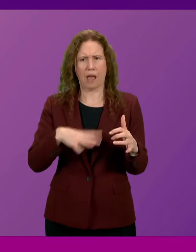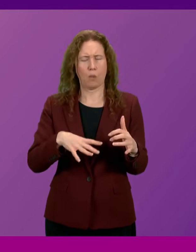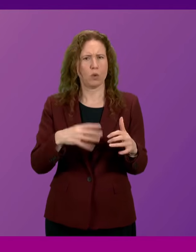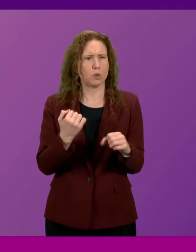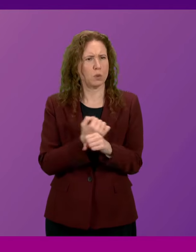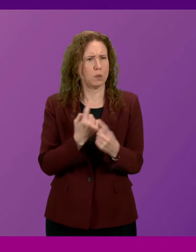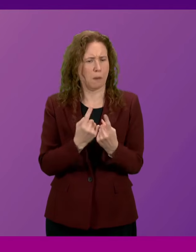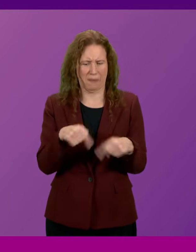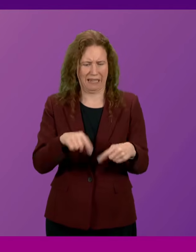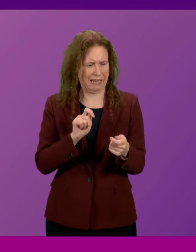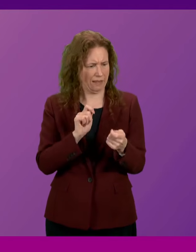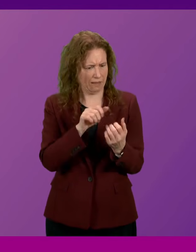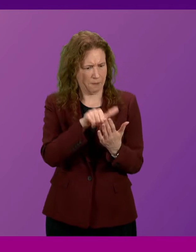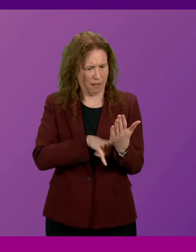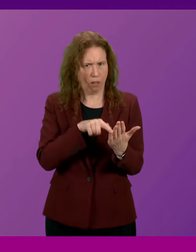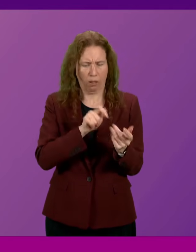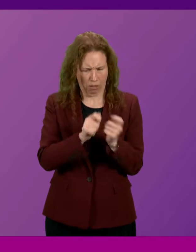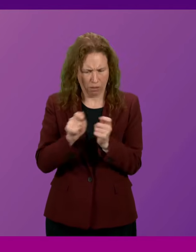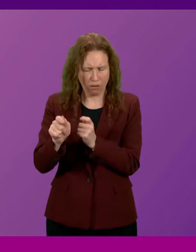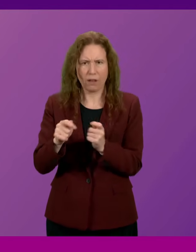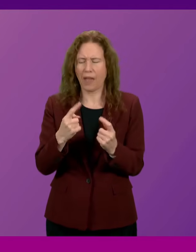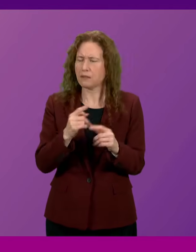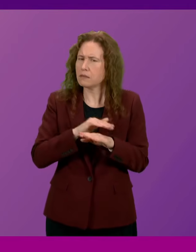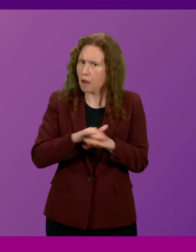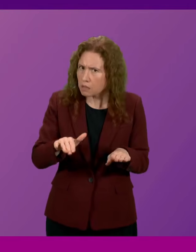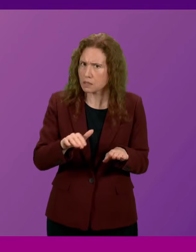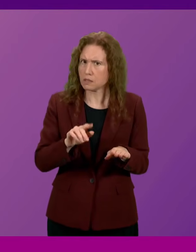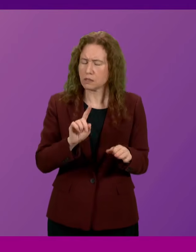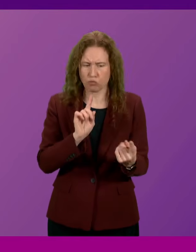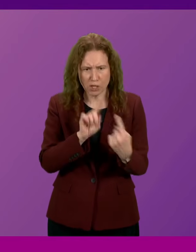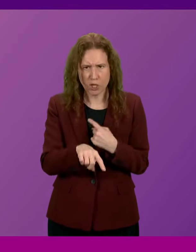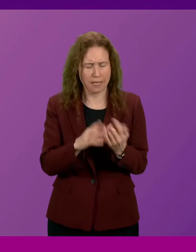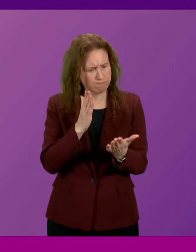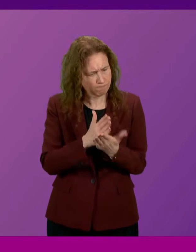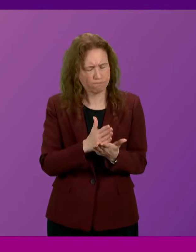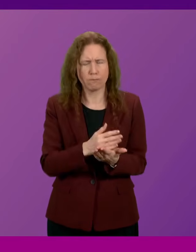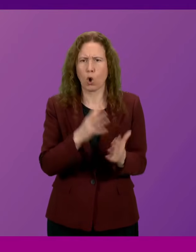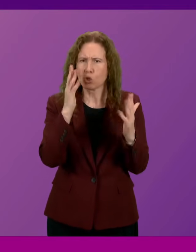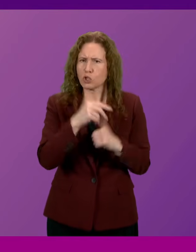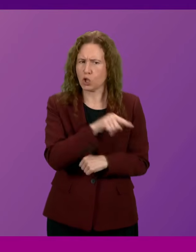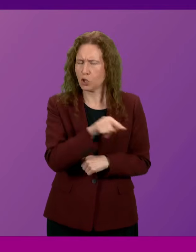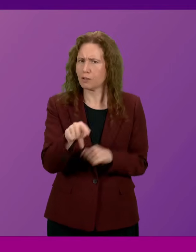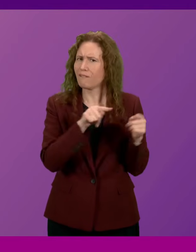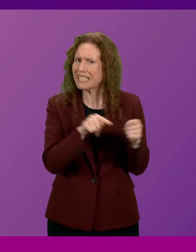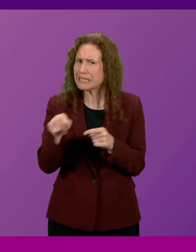in the bill that does not address the legitimate concerns of victims about our criminal justice